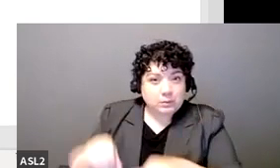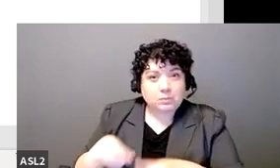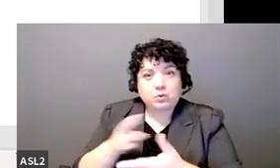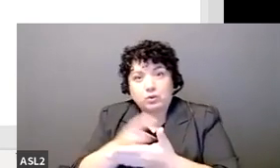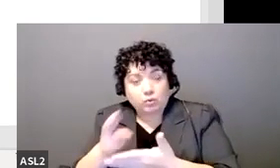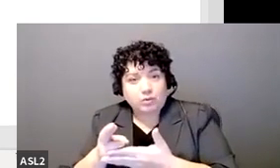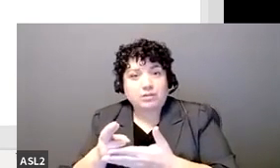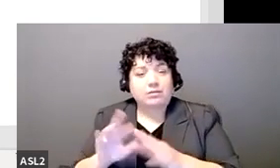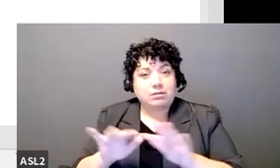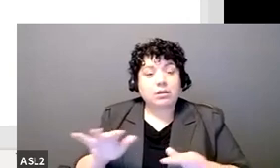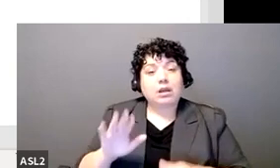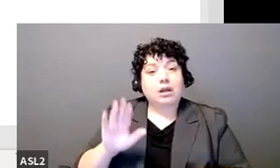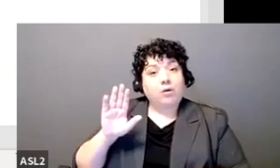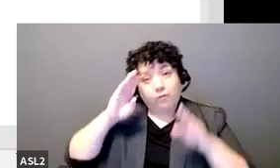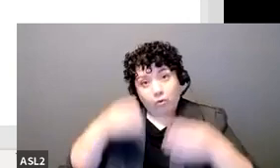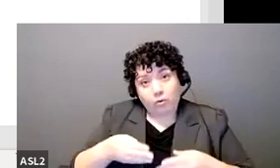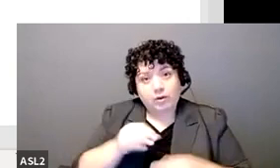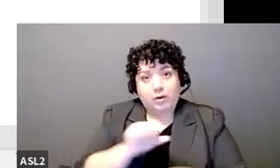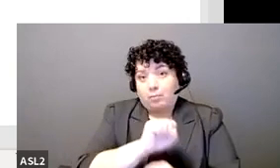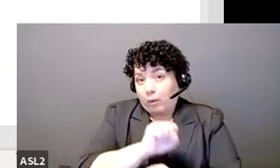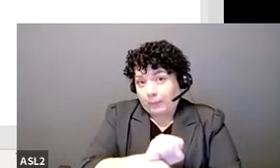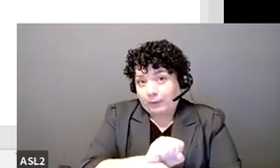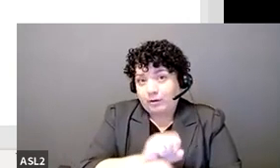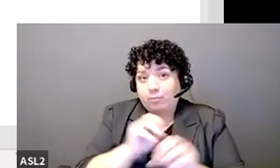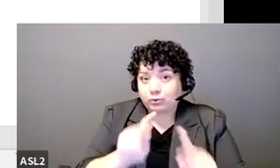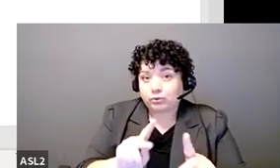so they have a particular focus on employment for people labeled with intellectual disabilities